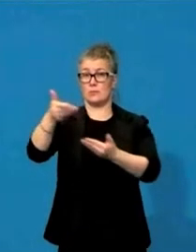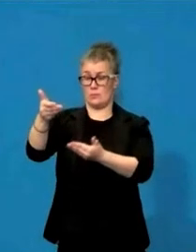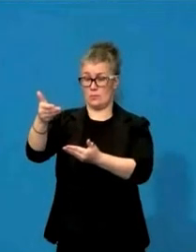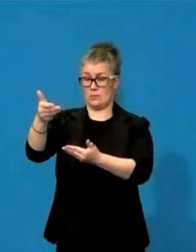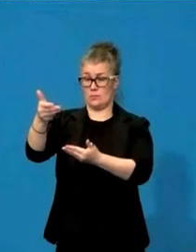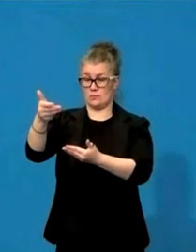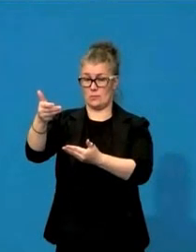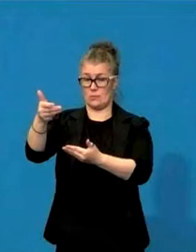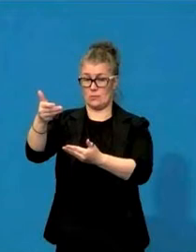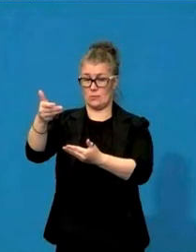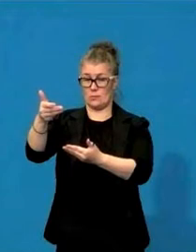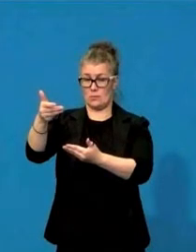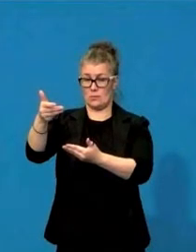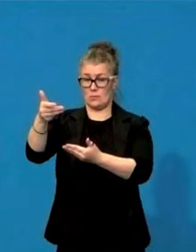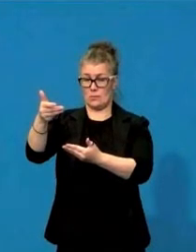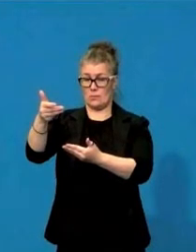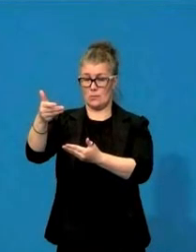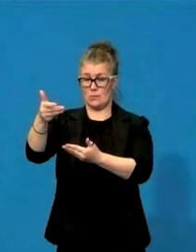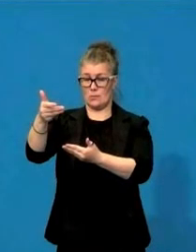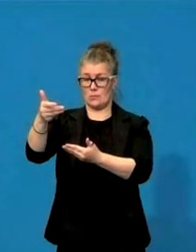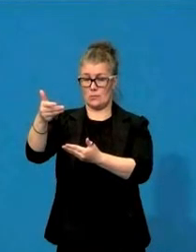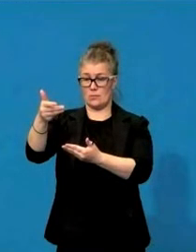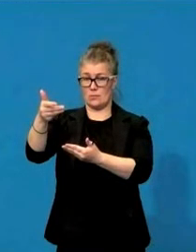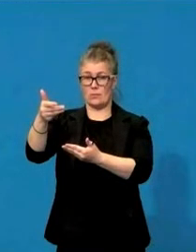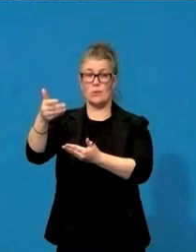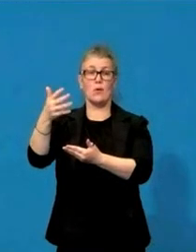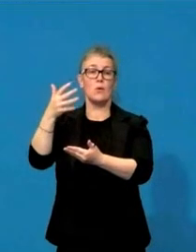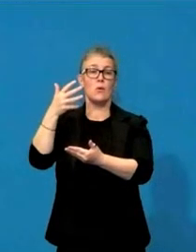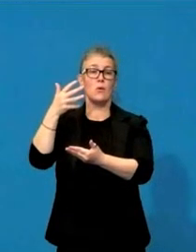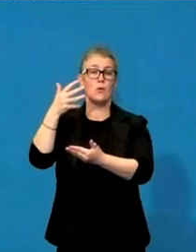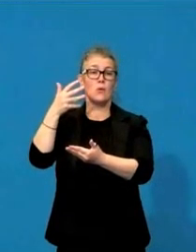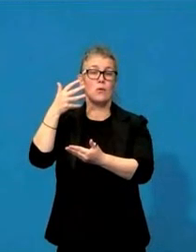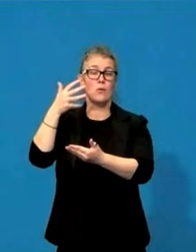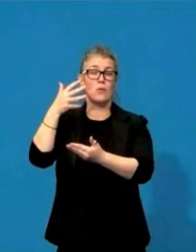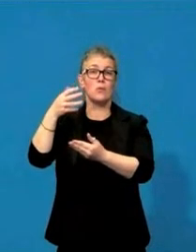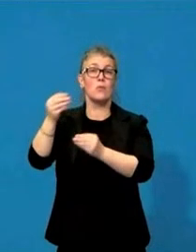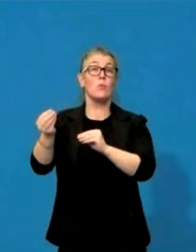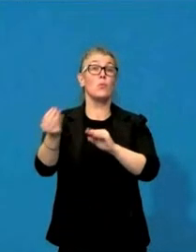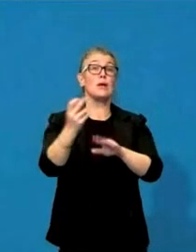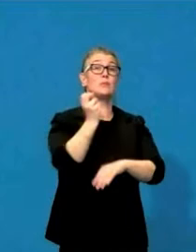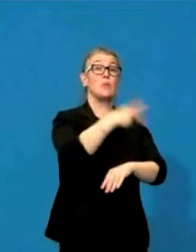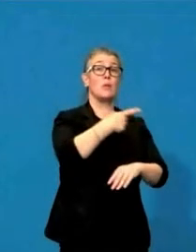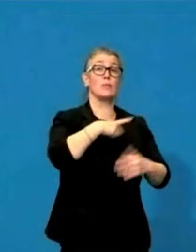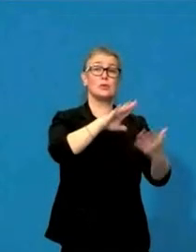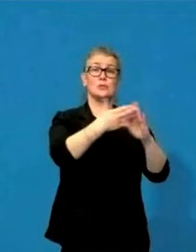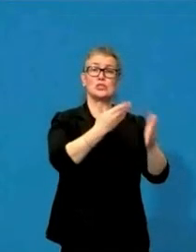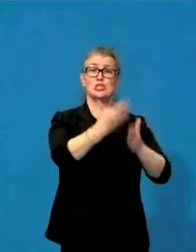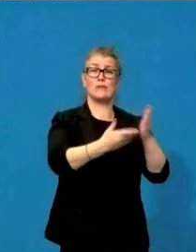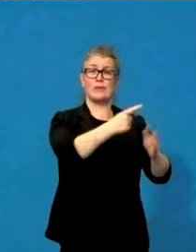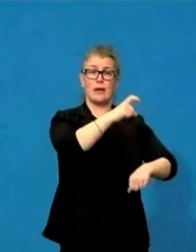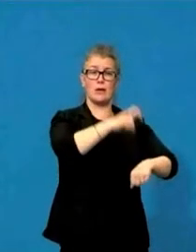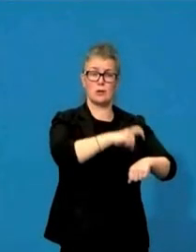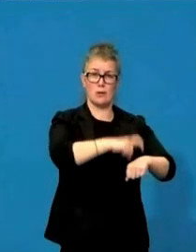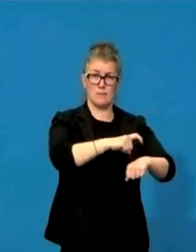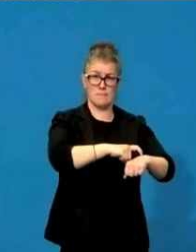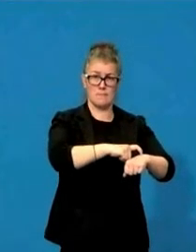That's when the Department of Community Services at that time and saw that my sister